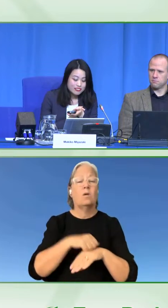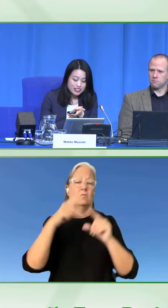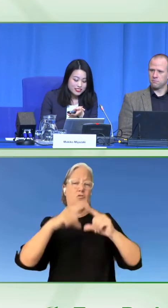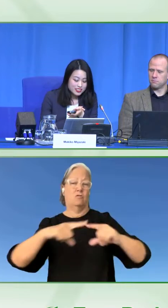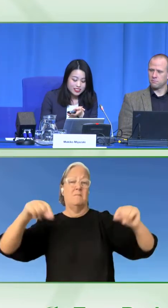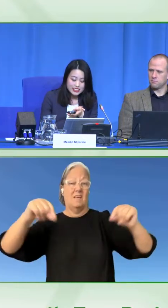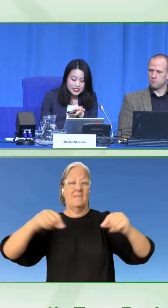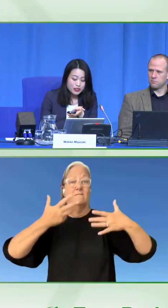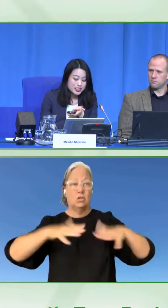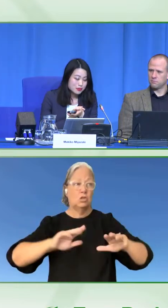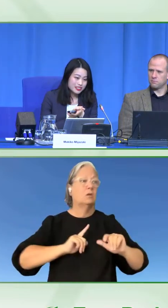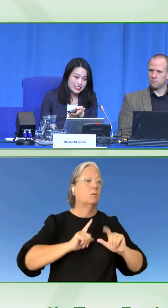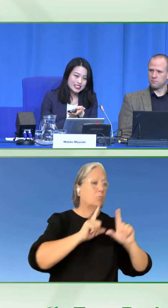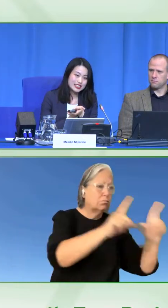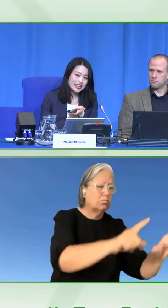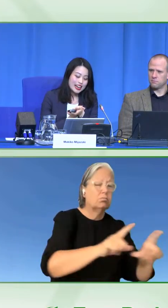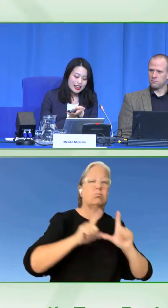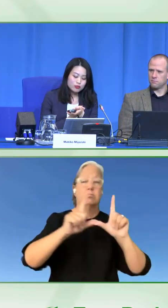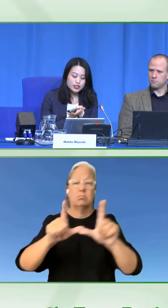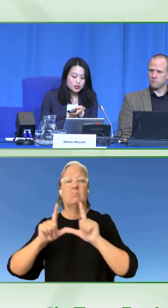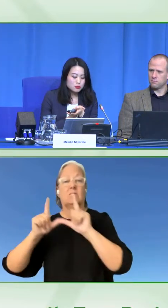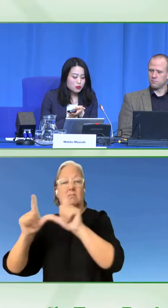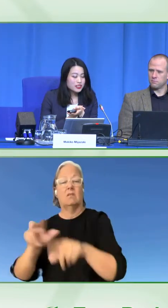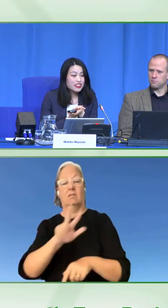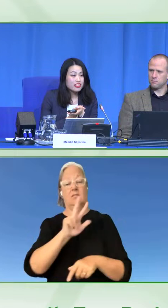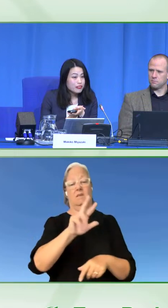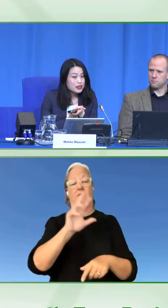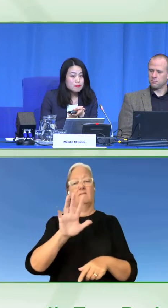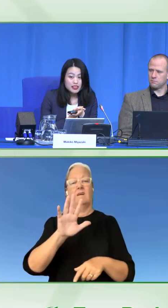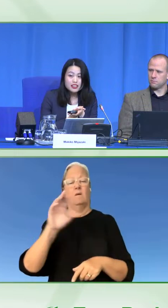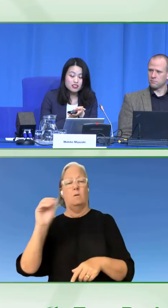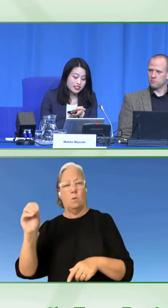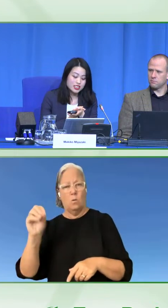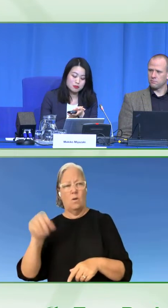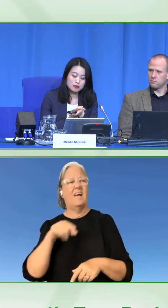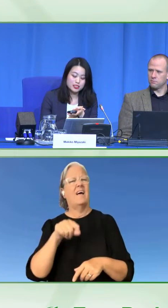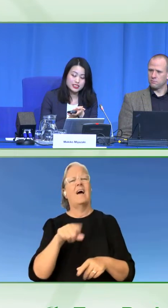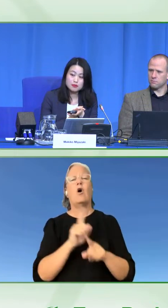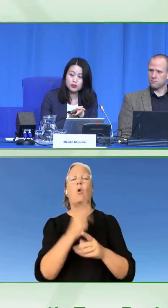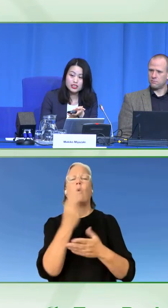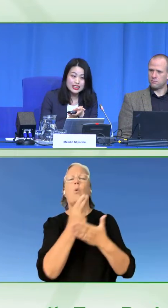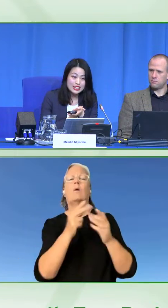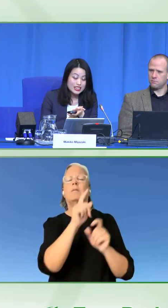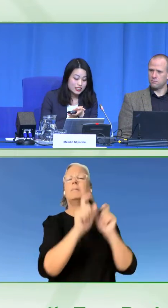Through our efforts the foundation aims to continue building the scheme that connects